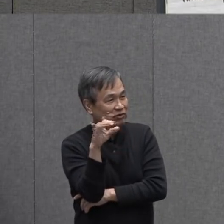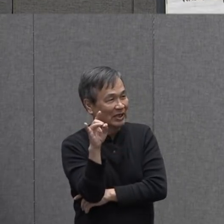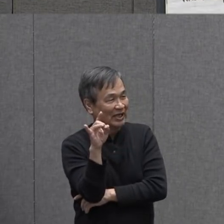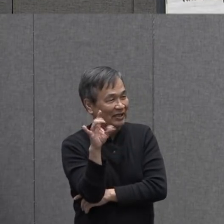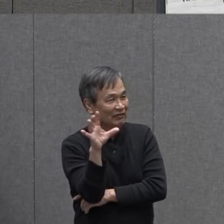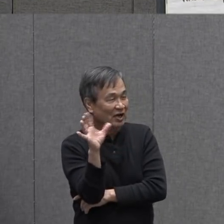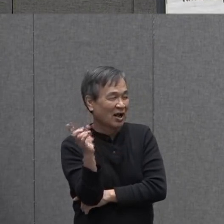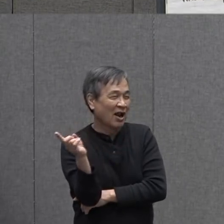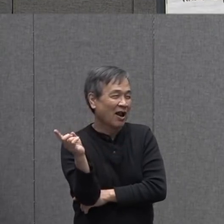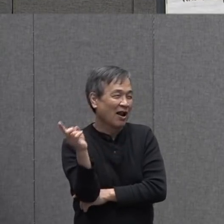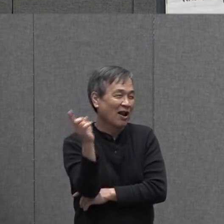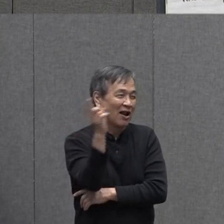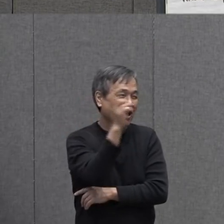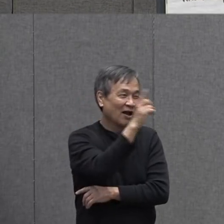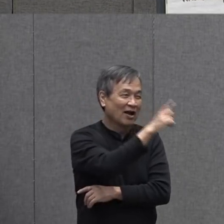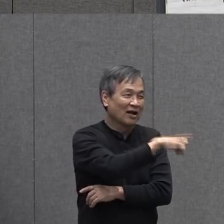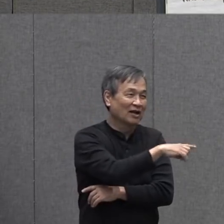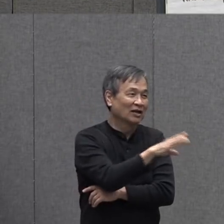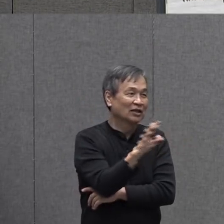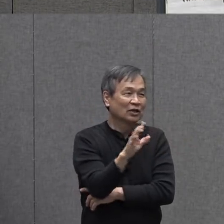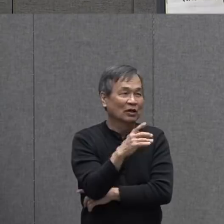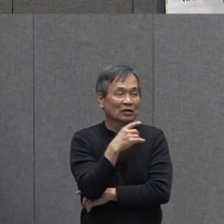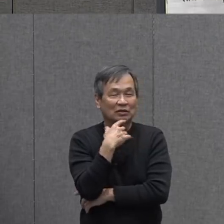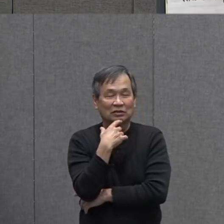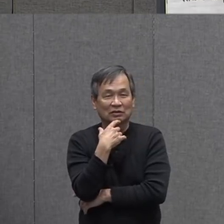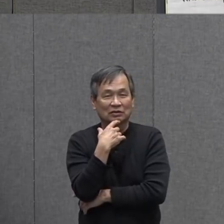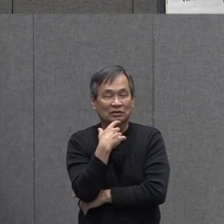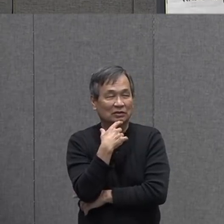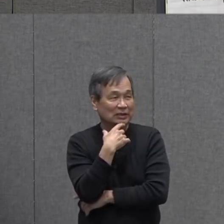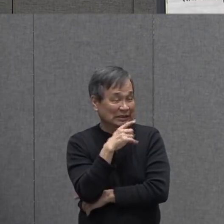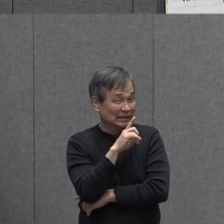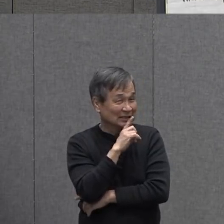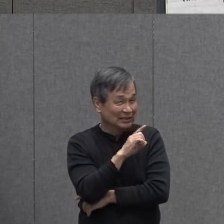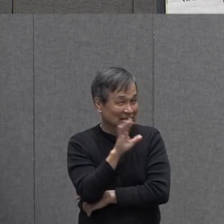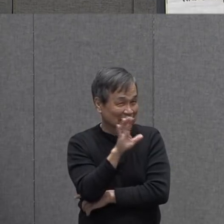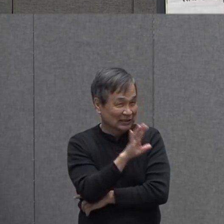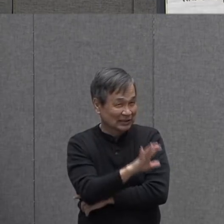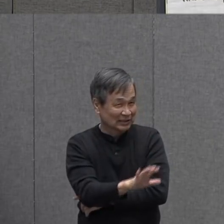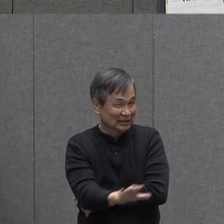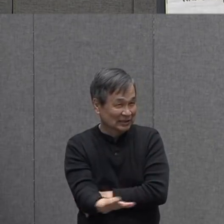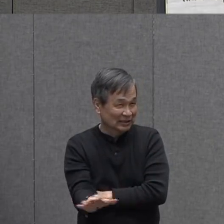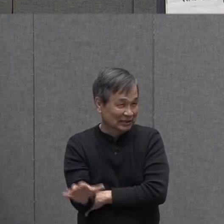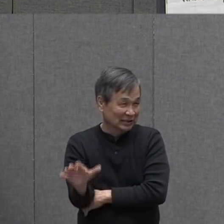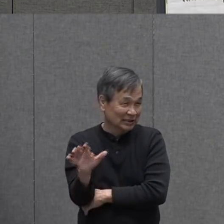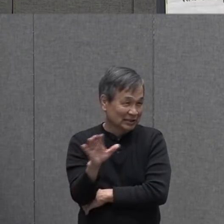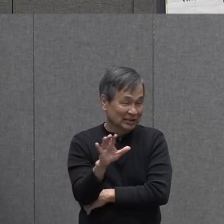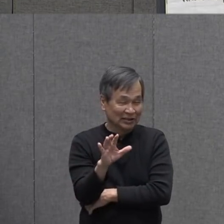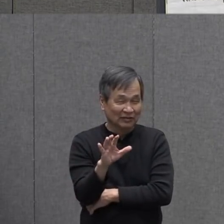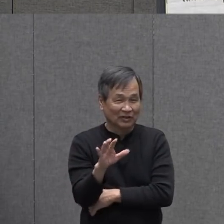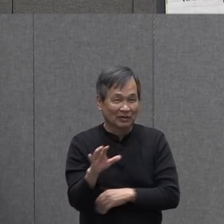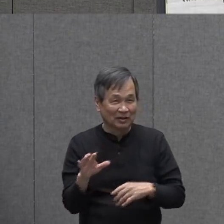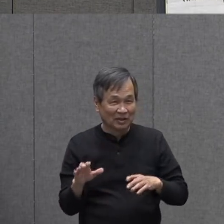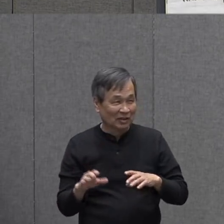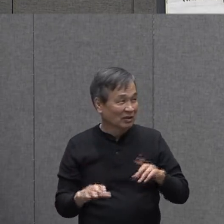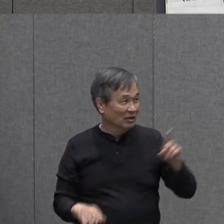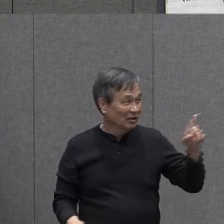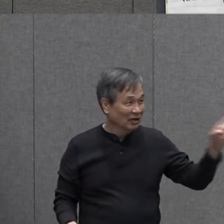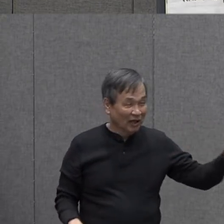No, is it sitting here about, if it's way out here when 42 is over here?